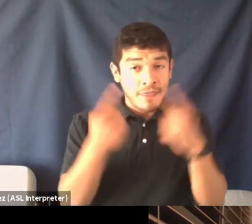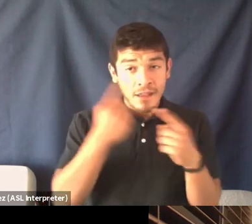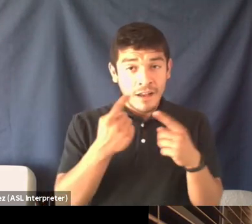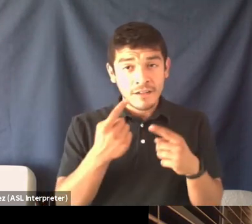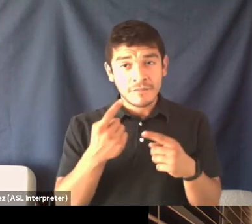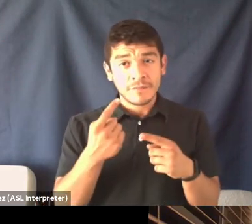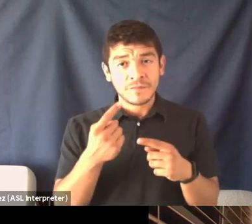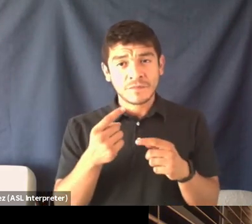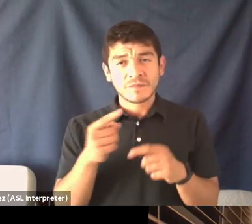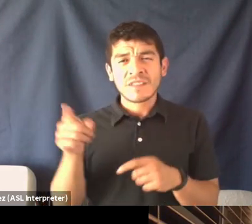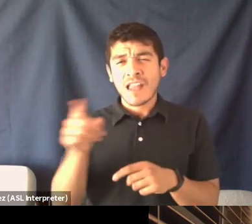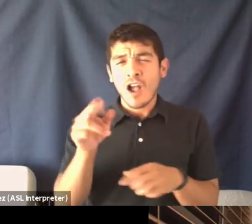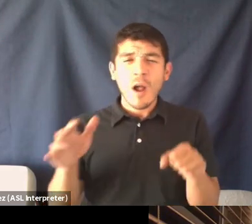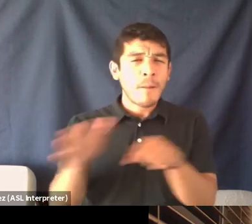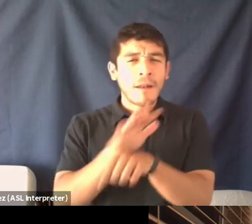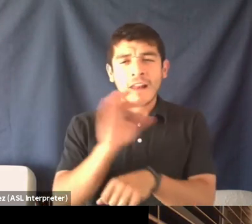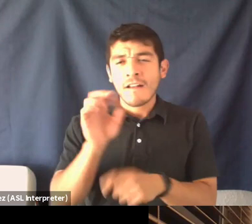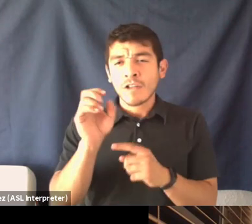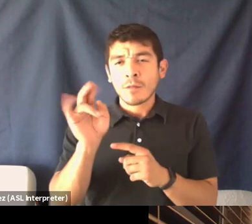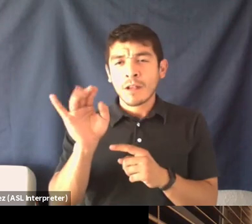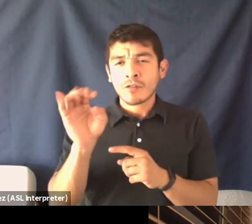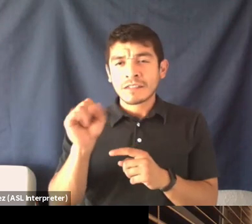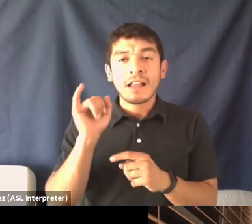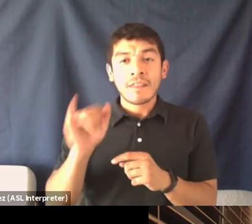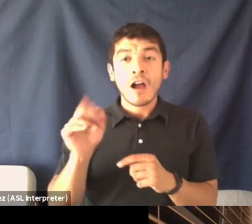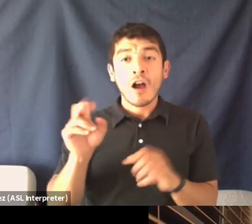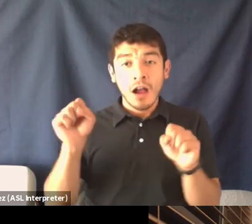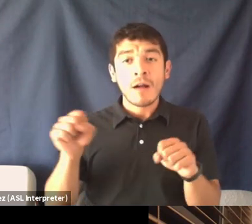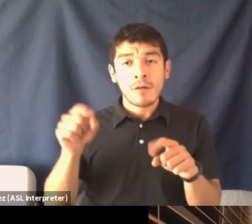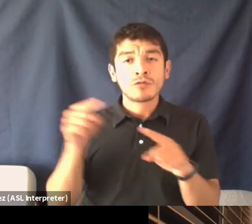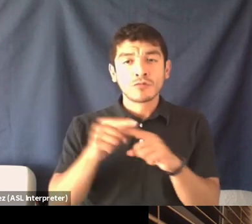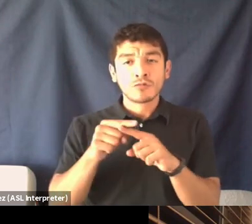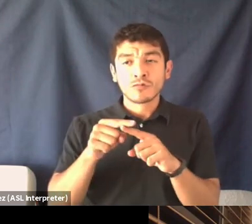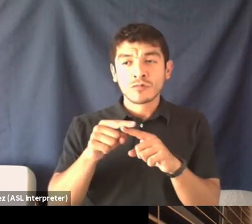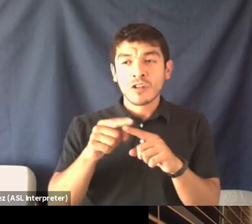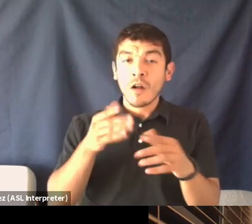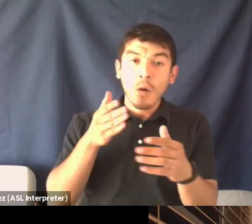there are plenty of documentaries that are able to transcend, I guess what you normally think of,